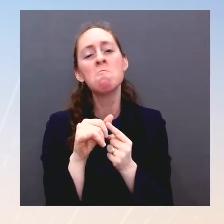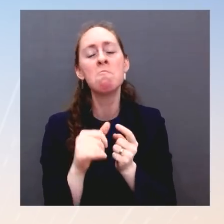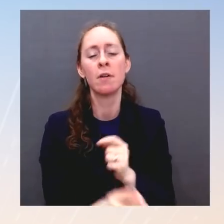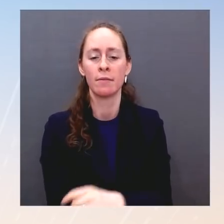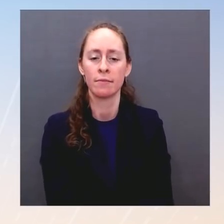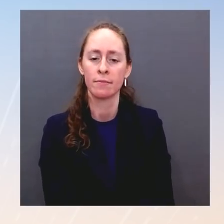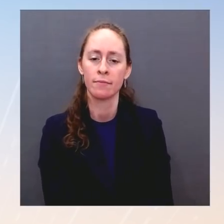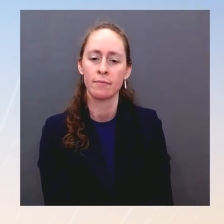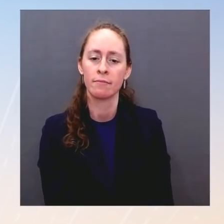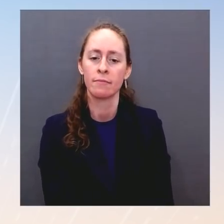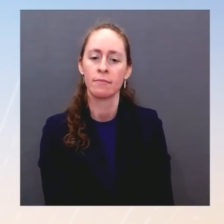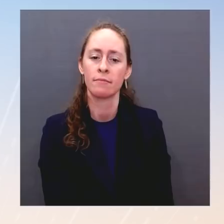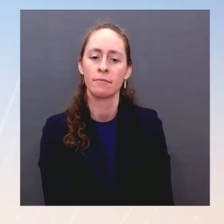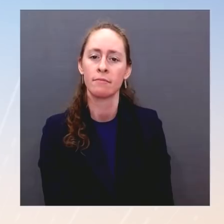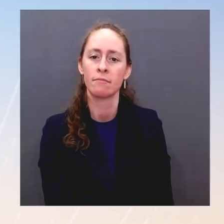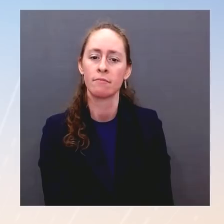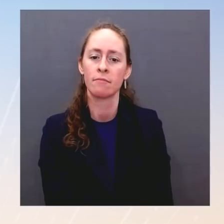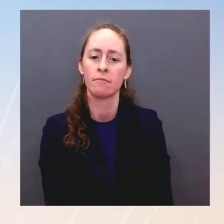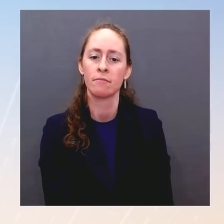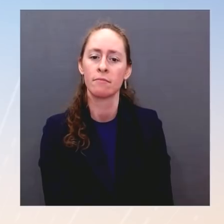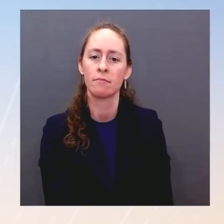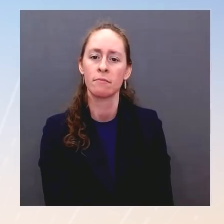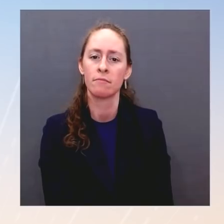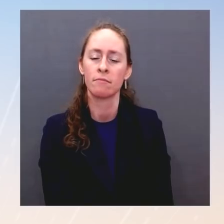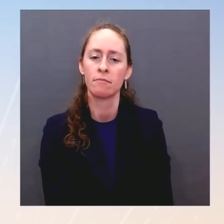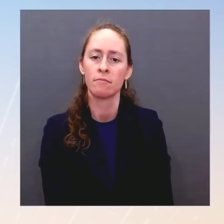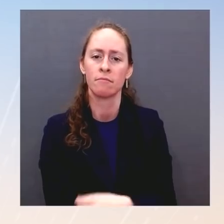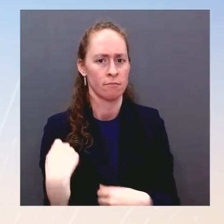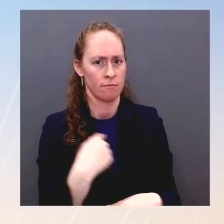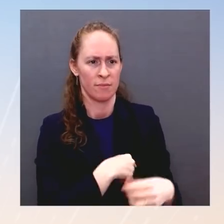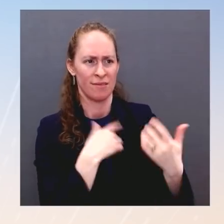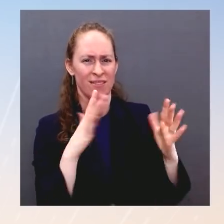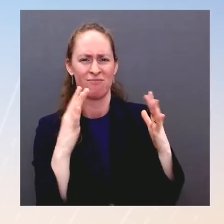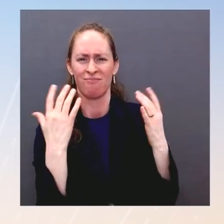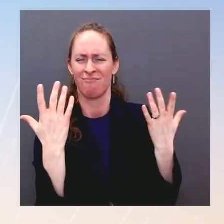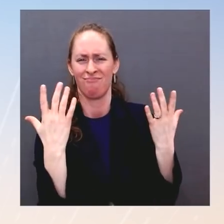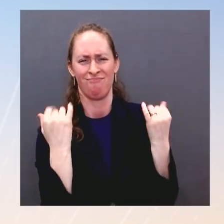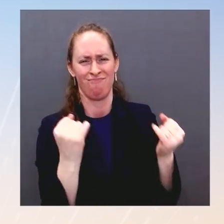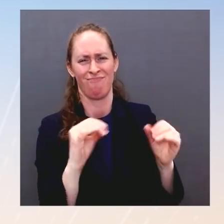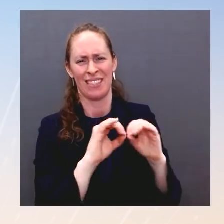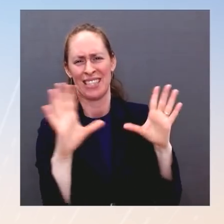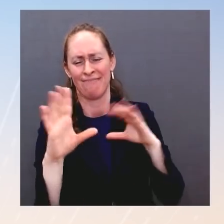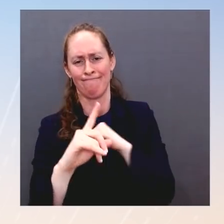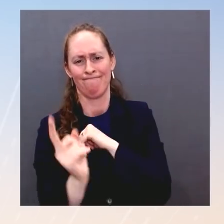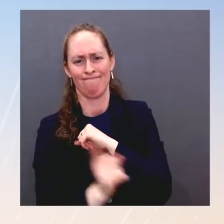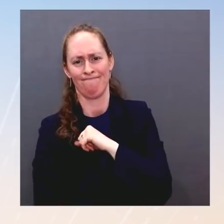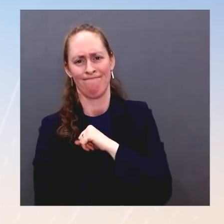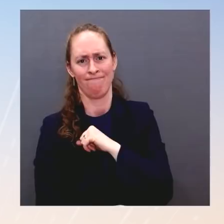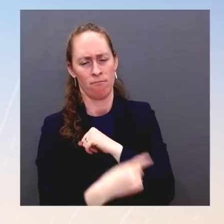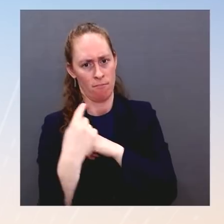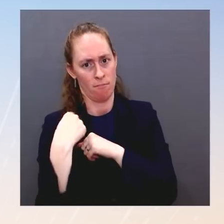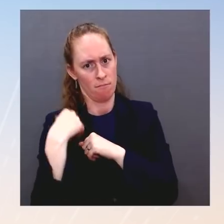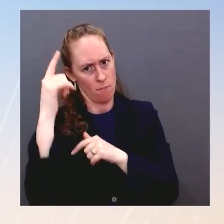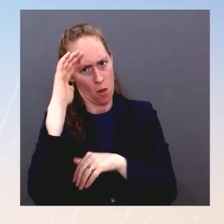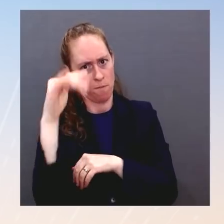that the shared hope is that they will have significant economic and financial consequences. The Press: Do you -- does the administration have an estimate